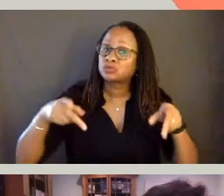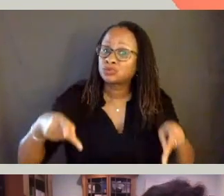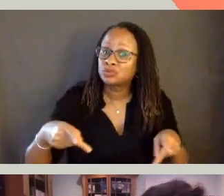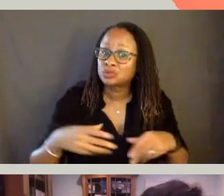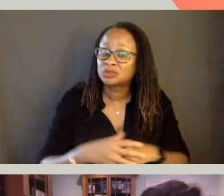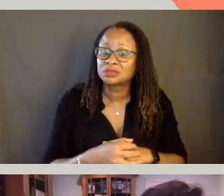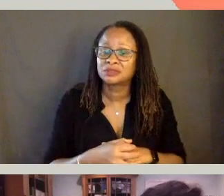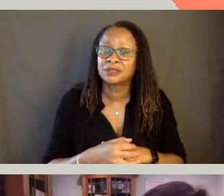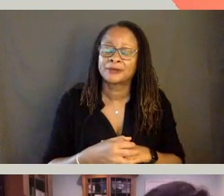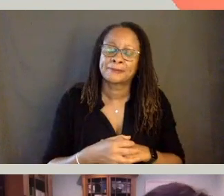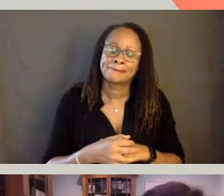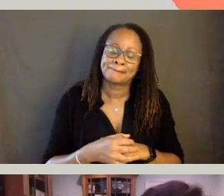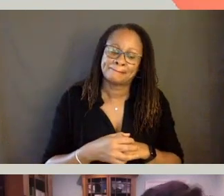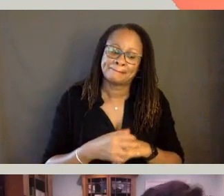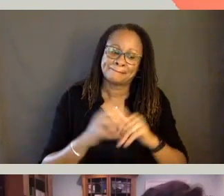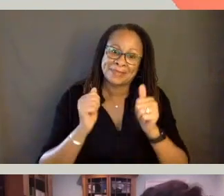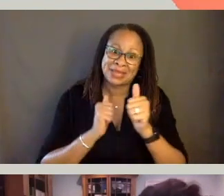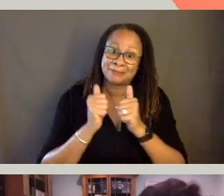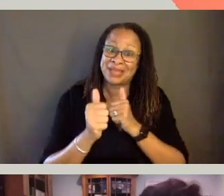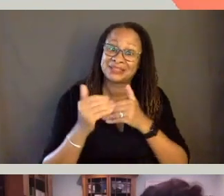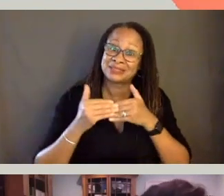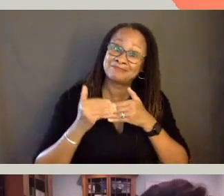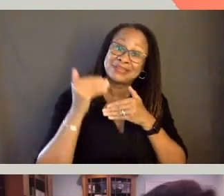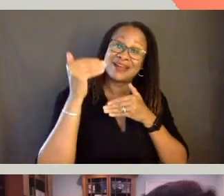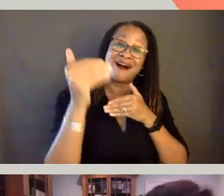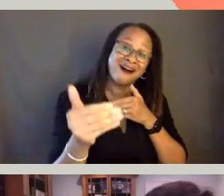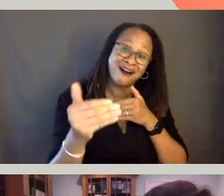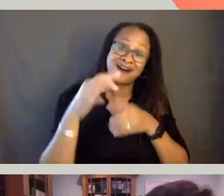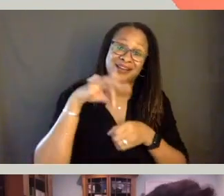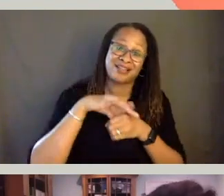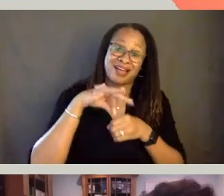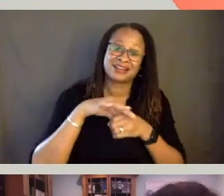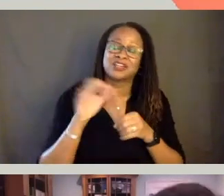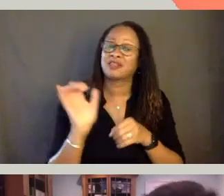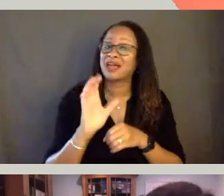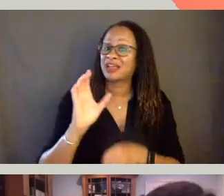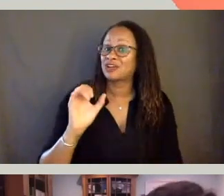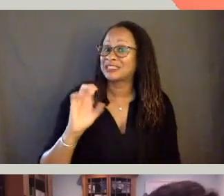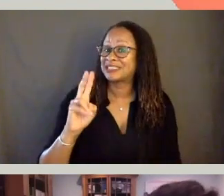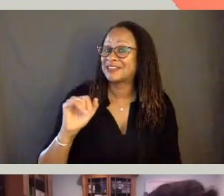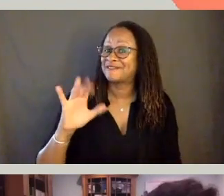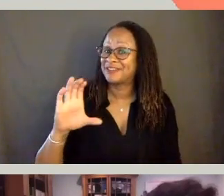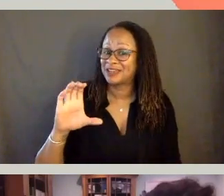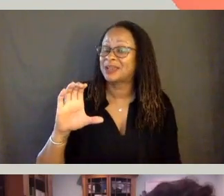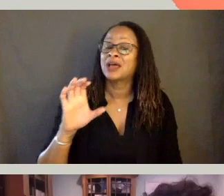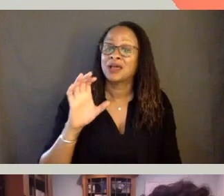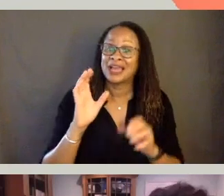passes beyond an election, right? Just as our civic engagement should pass beyond an election.